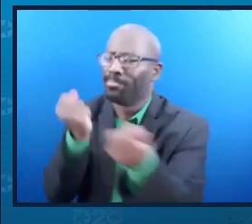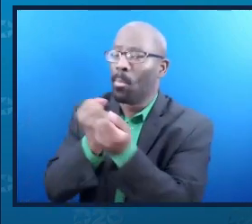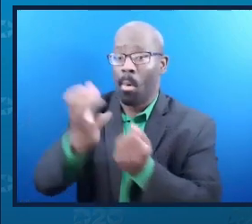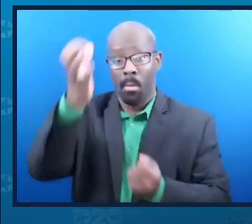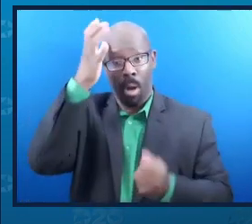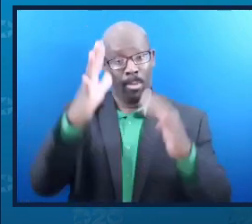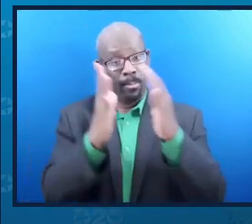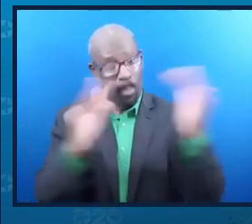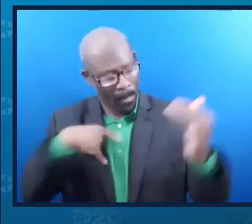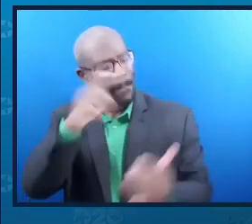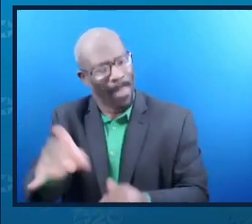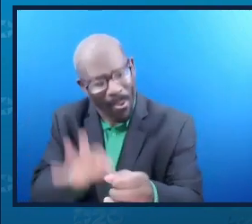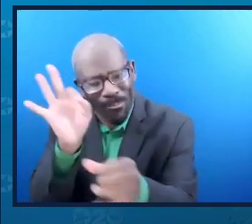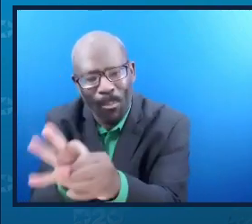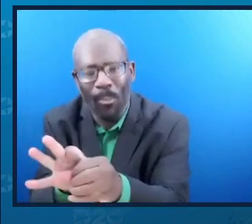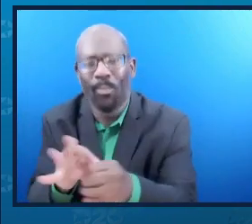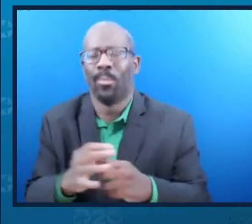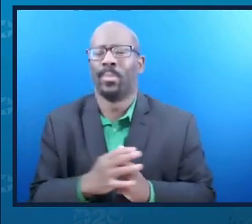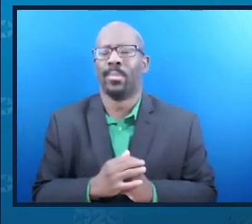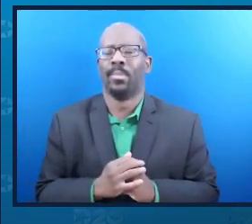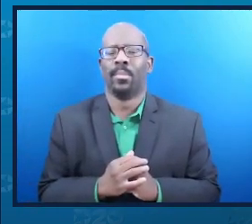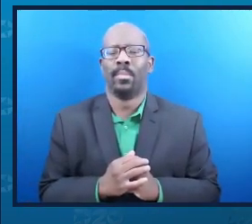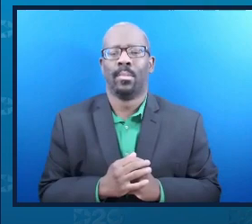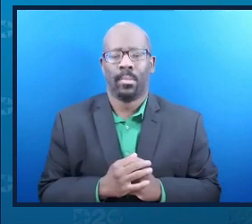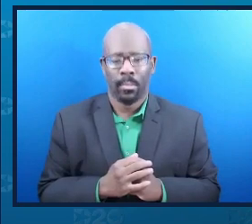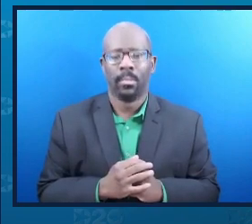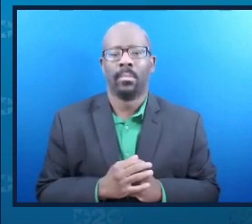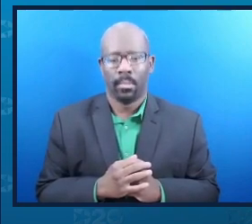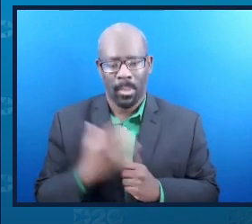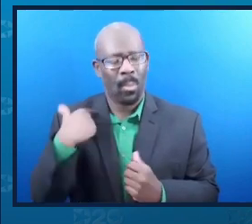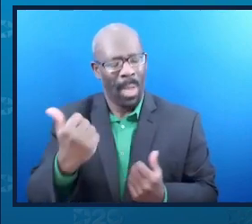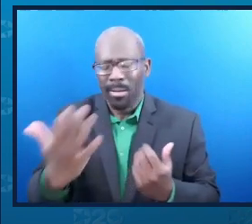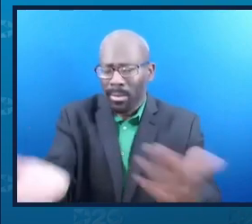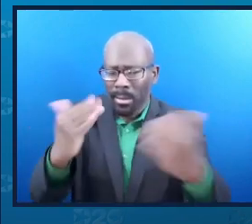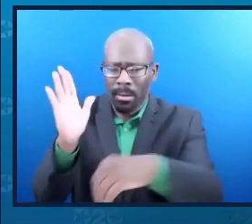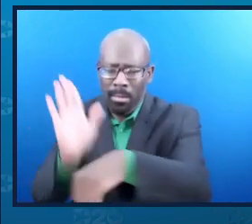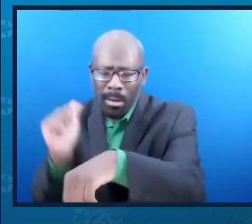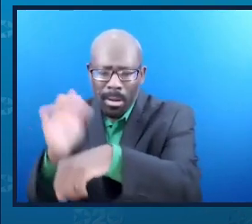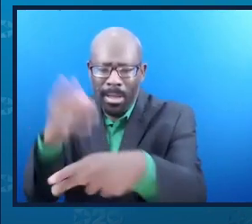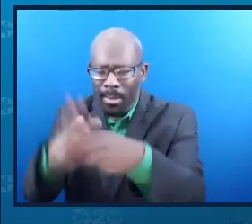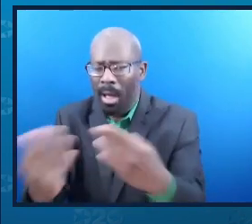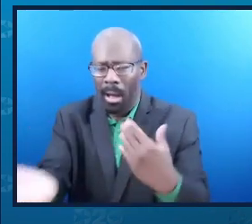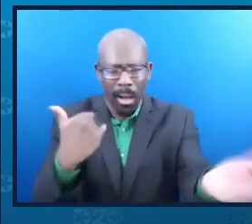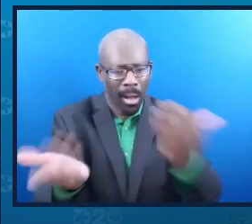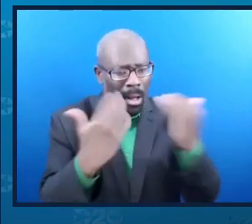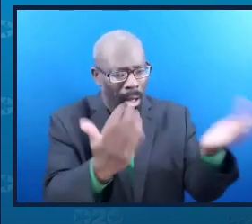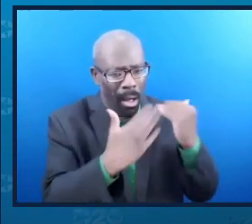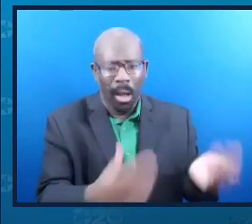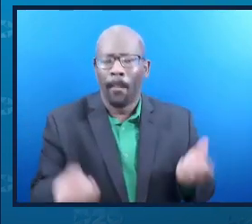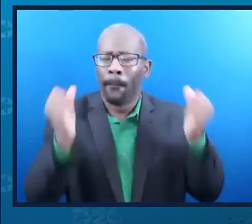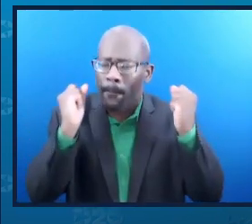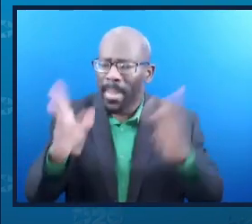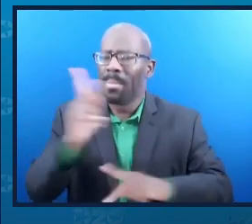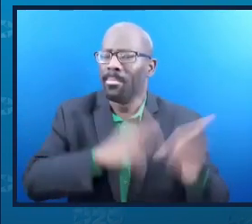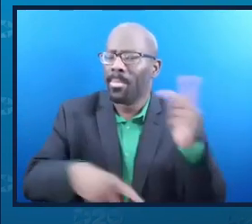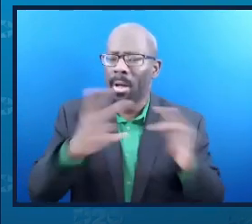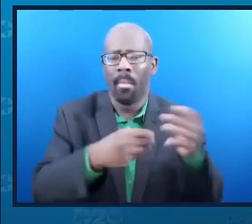CALL. AND DON'T FOR GET, JOE AND KAMA